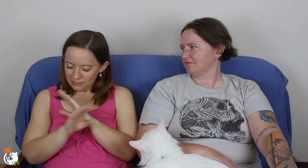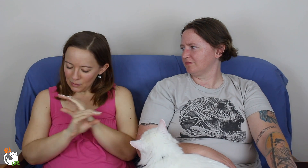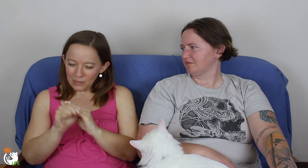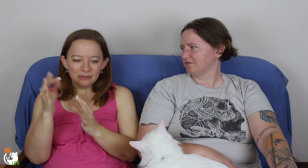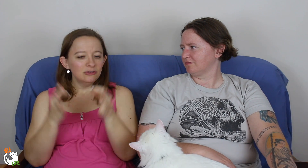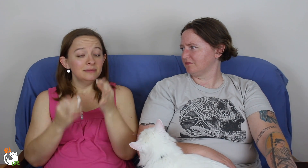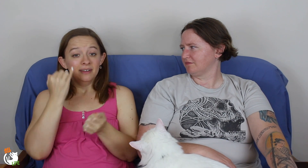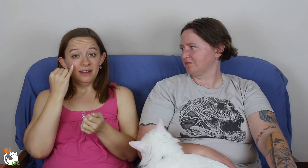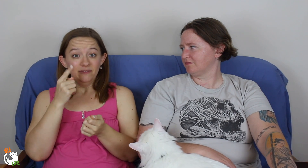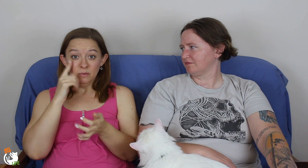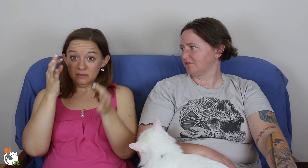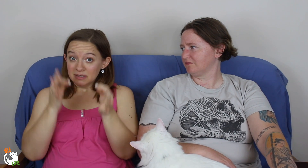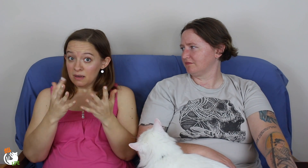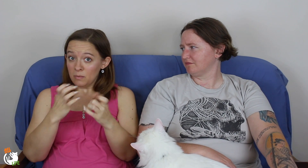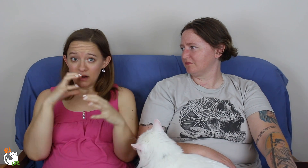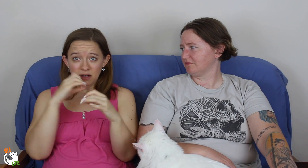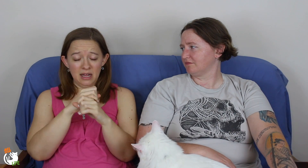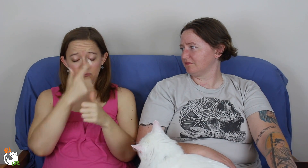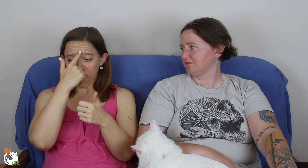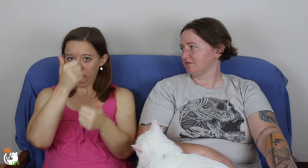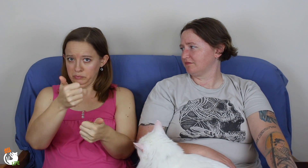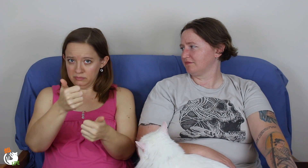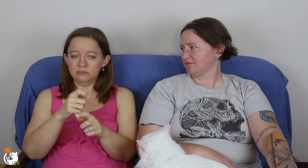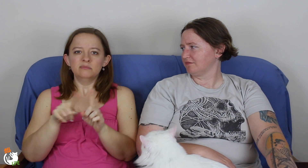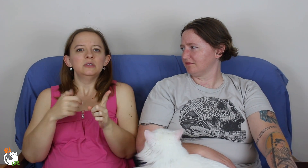But again no judgment if you decide you want an anonymous donor.